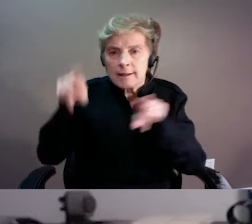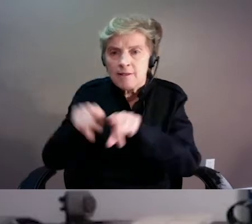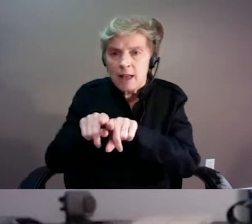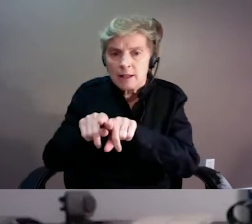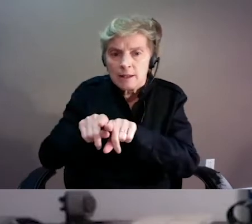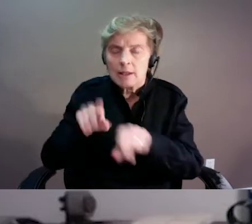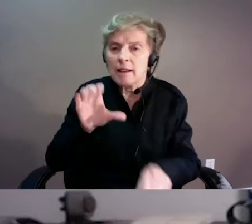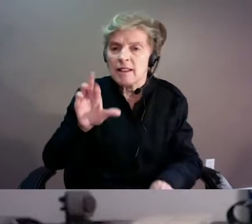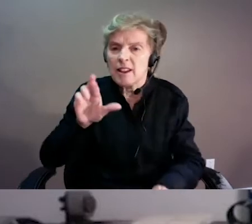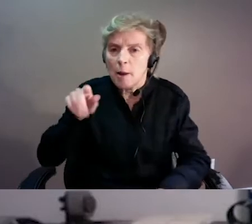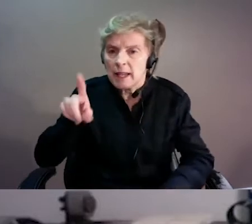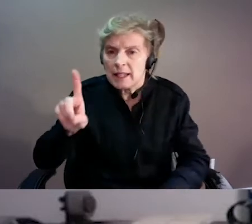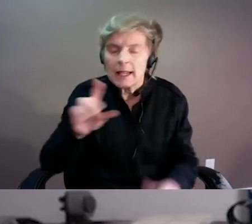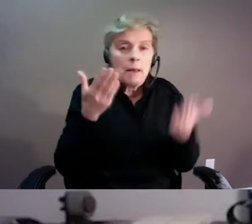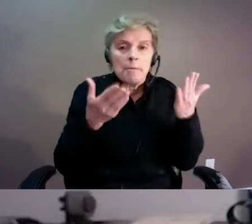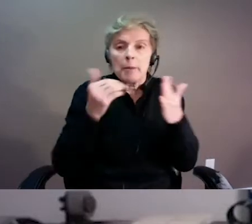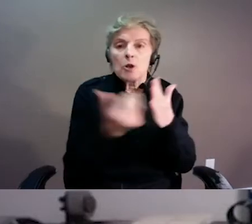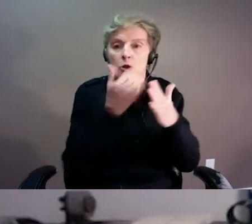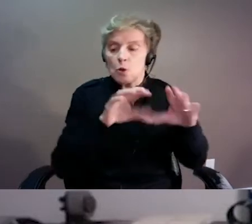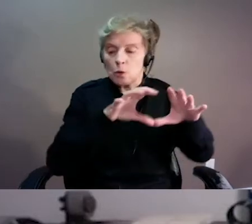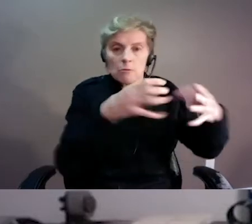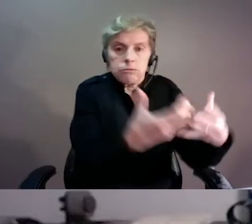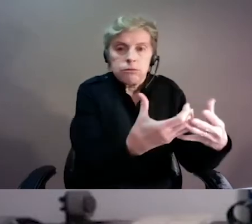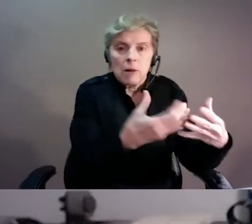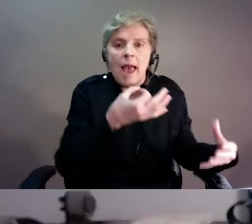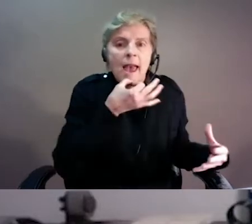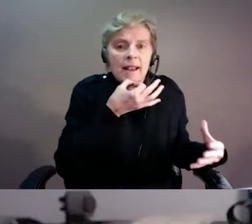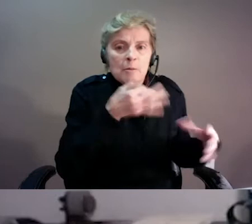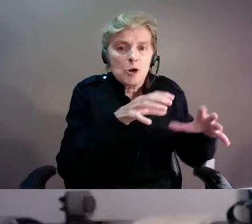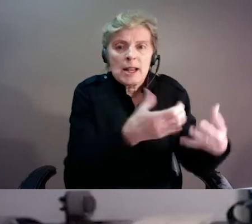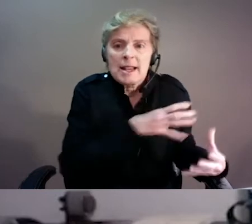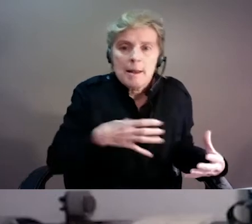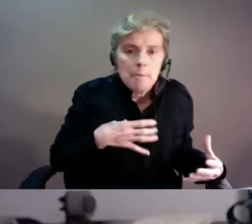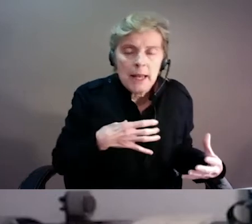or any experts committee, there are many of these expert committees and every one of them cost